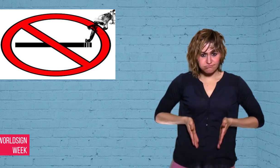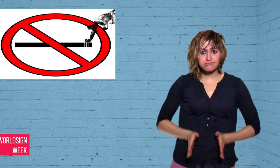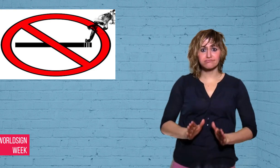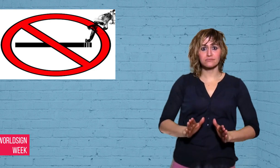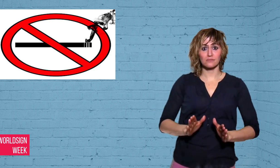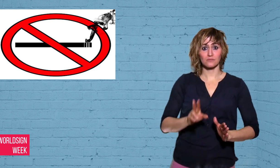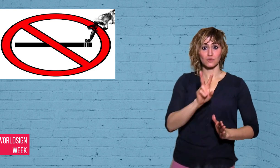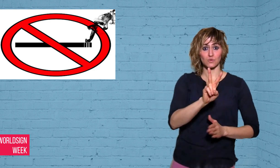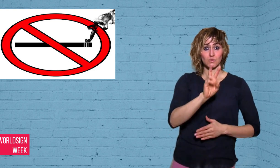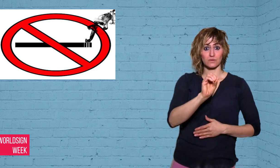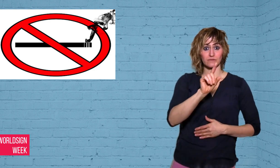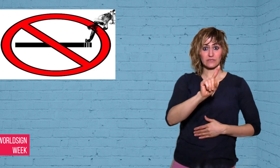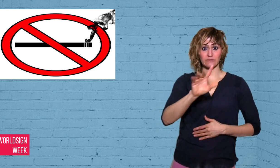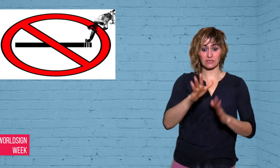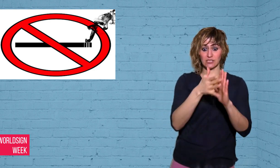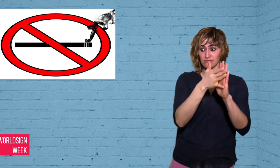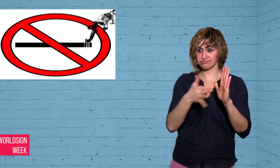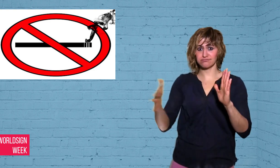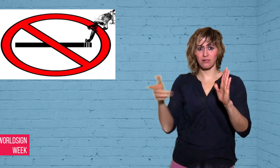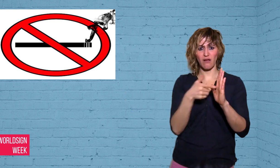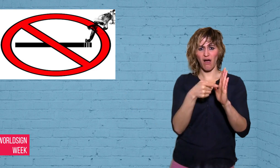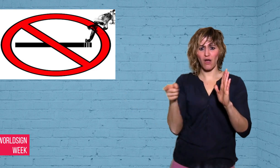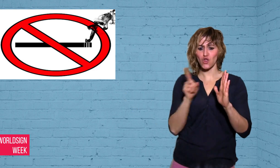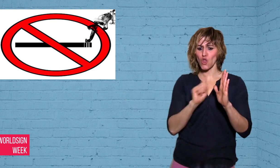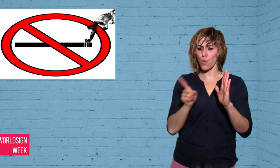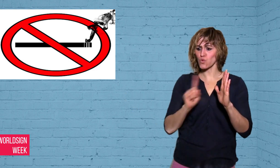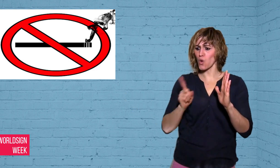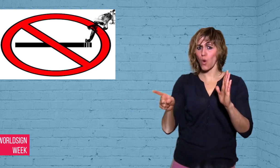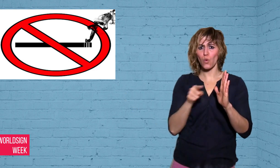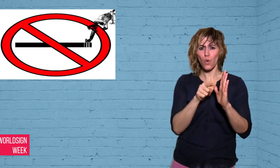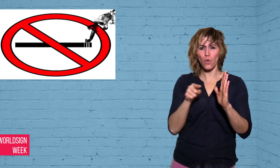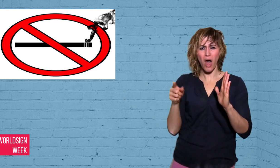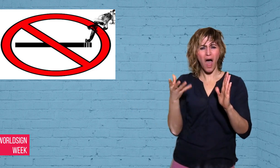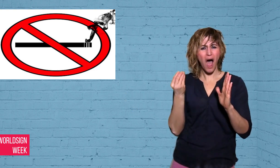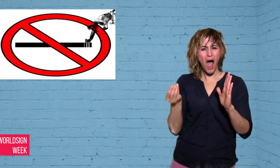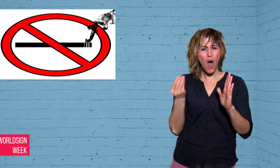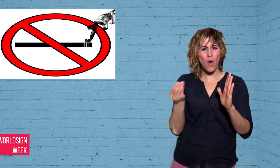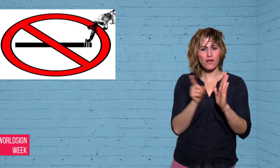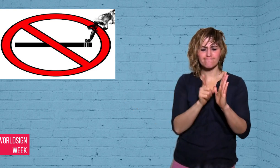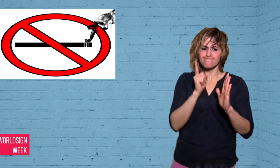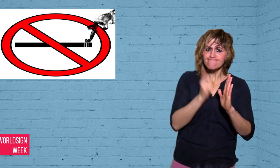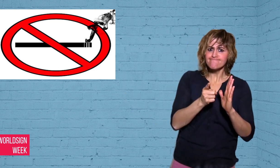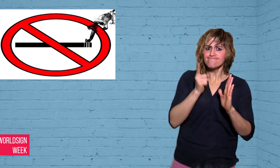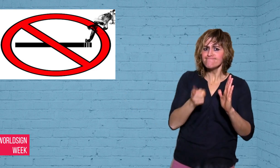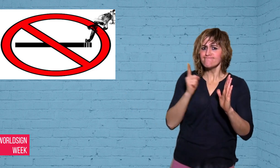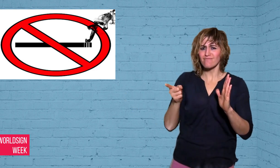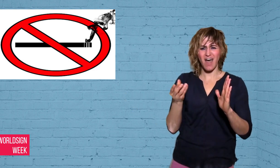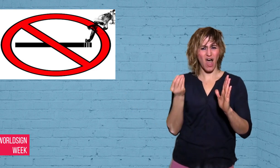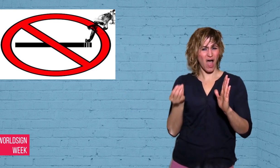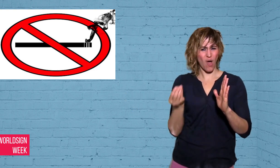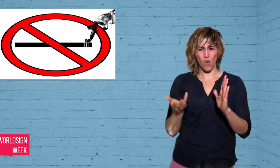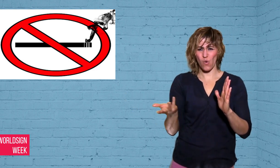A government spokesman says such a ban would